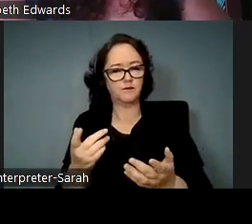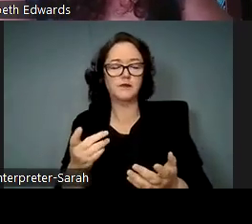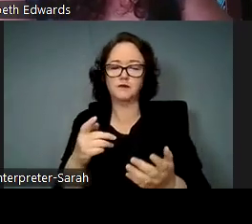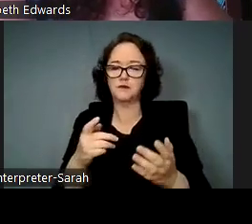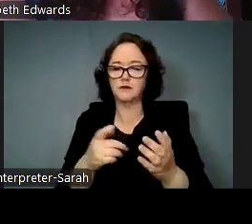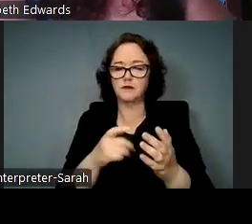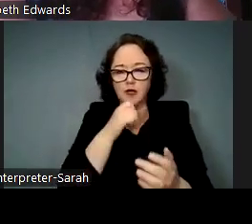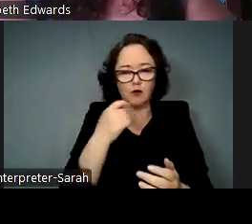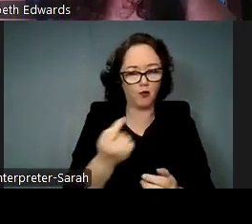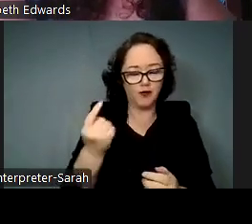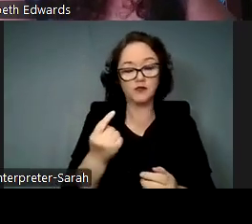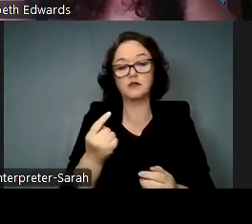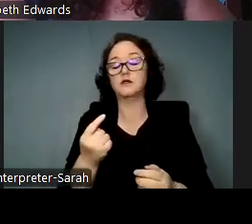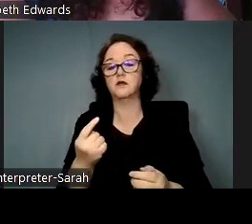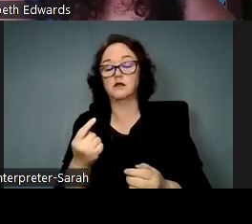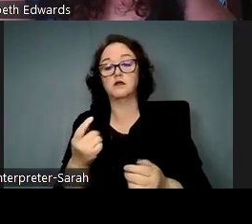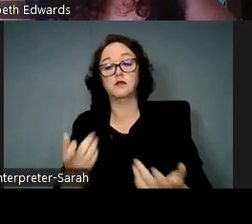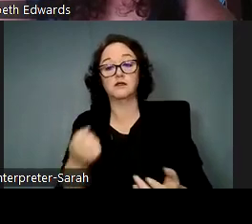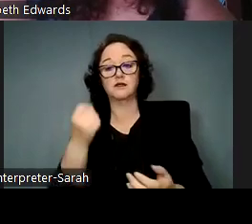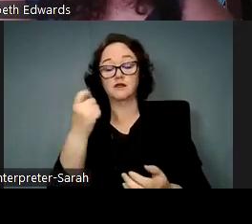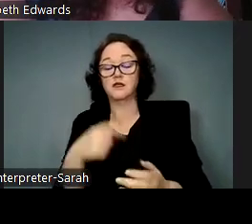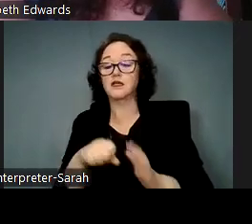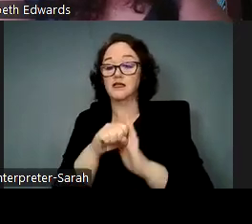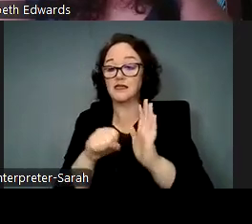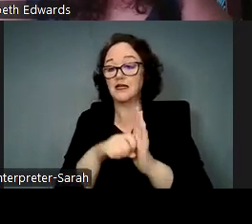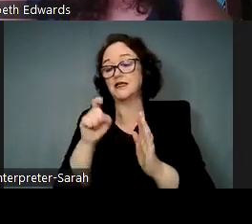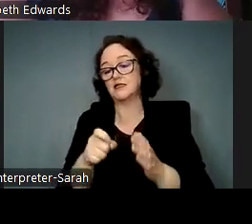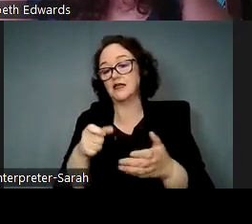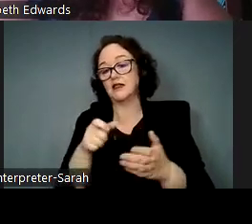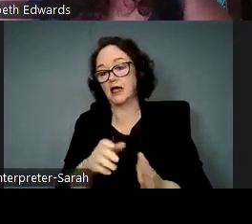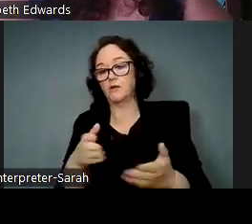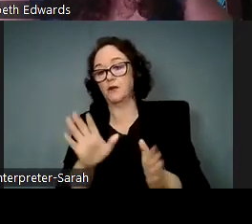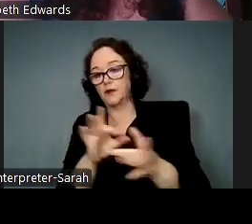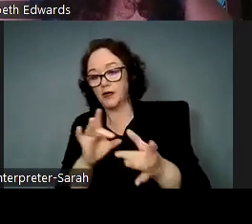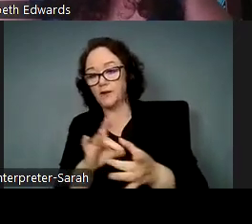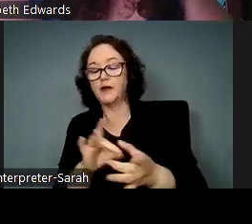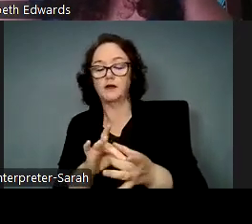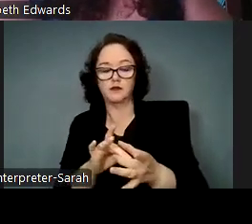submit an amendment, and it has to allow for public comment before they actually change anything about your waiver